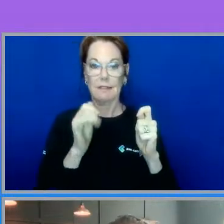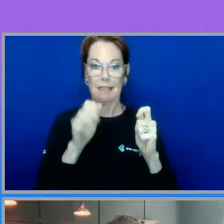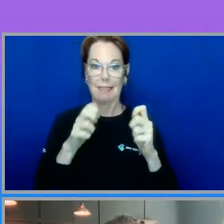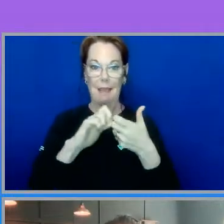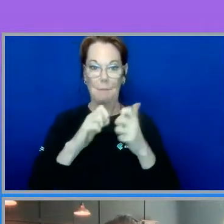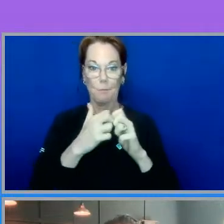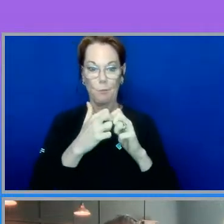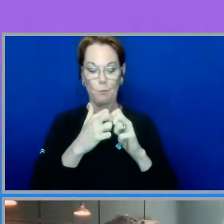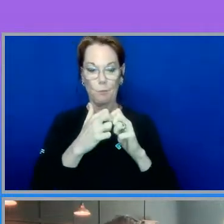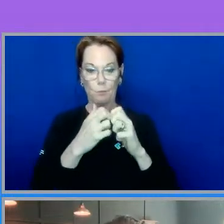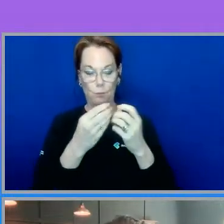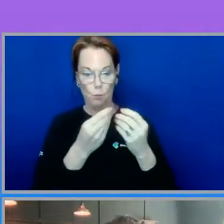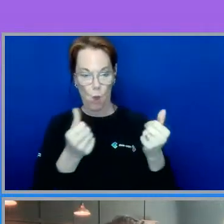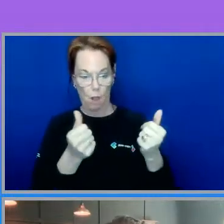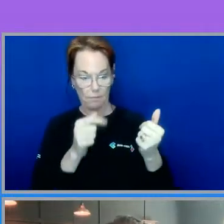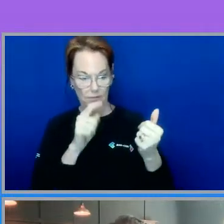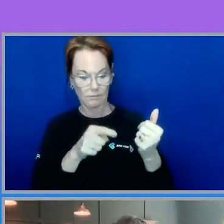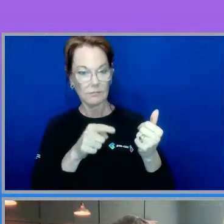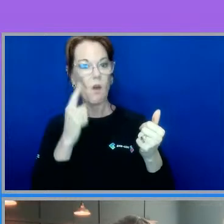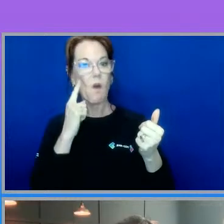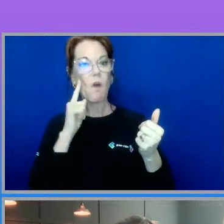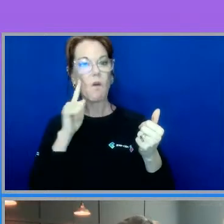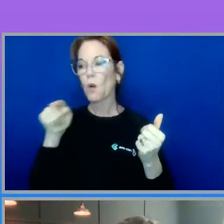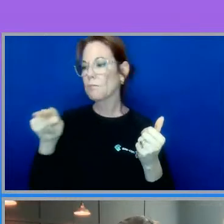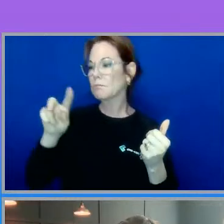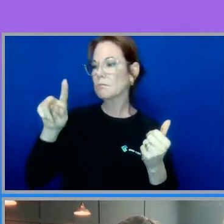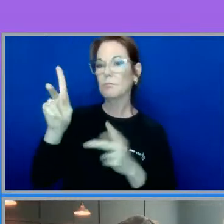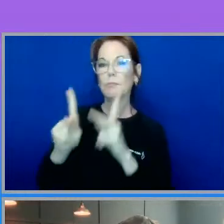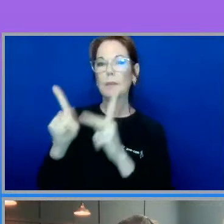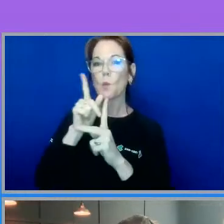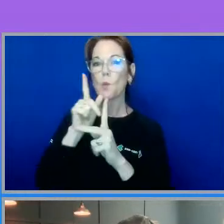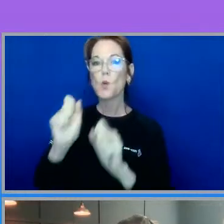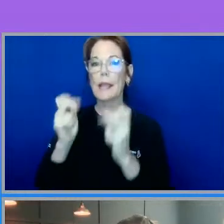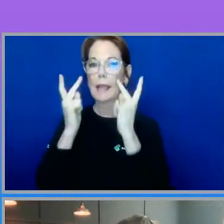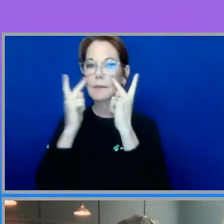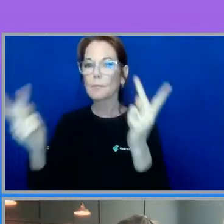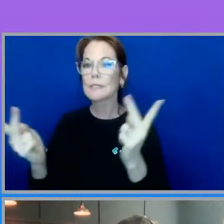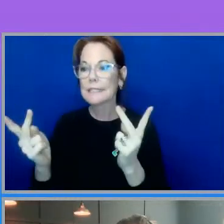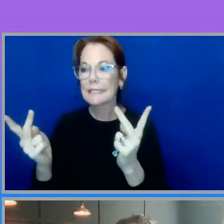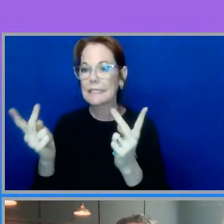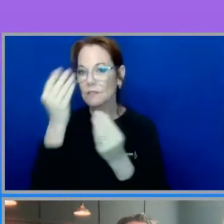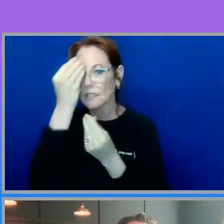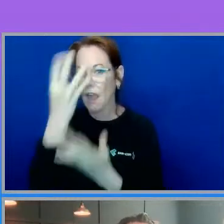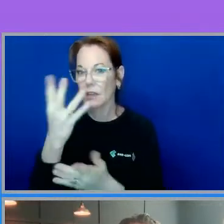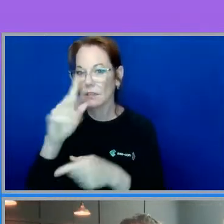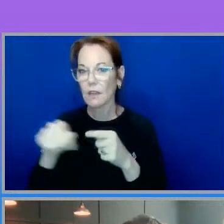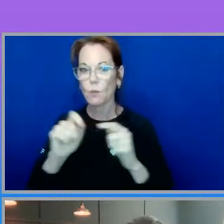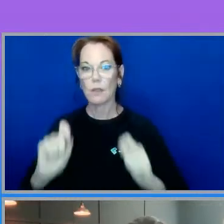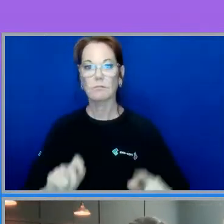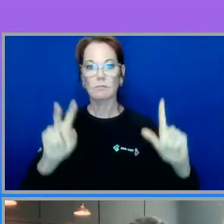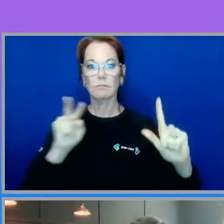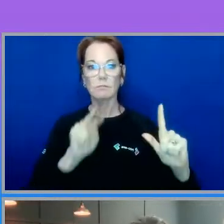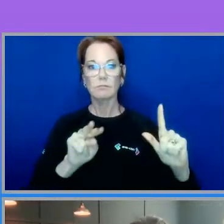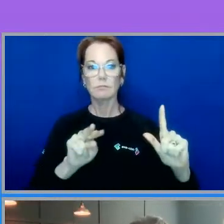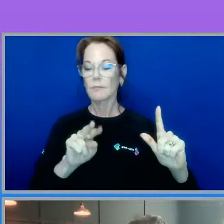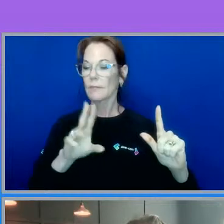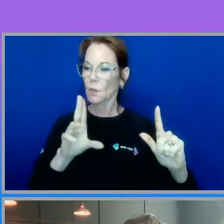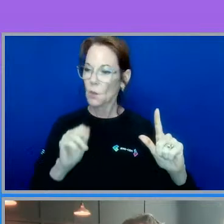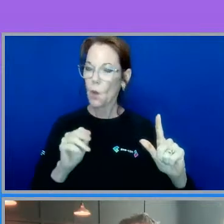that problem solved, that solution to a problem just to be for those who can perceive the content when they see it, we